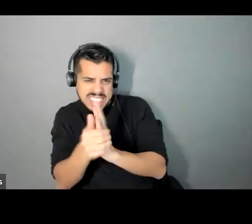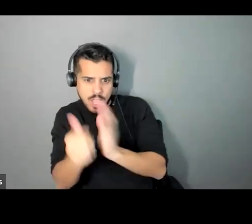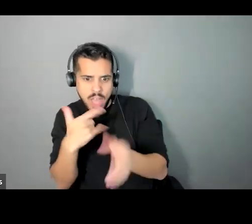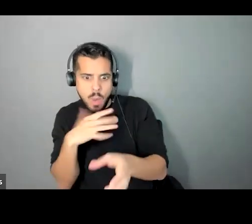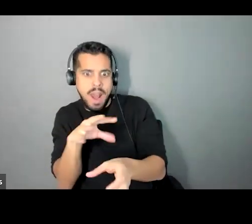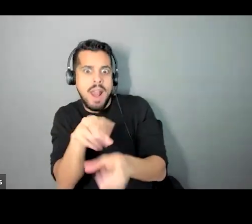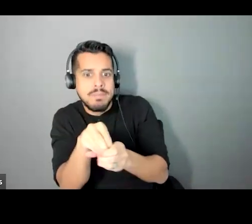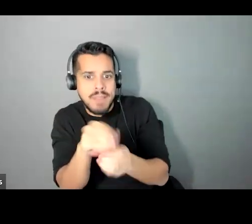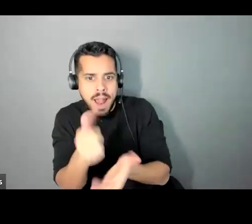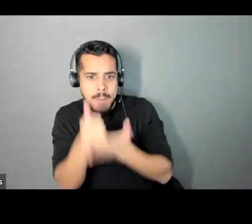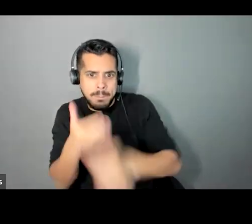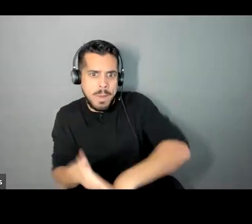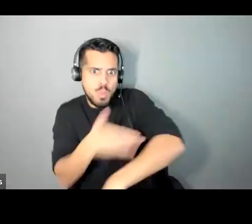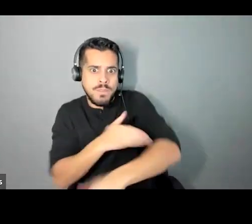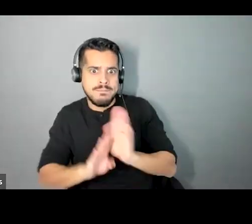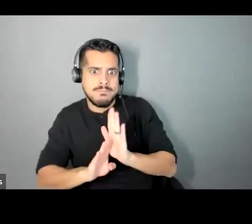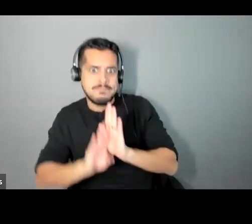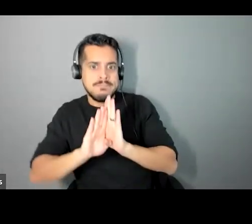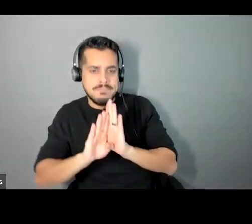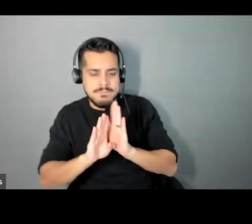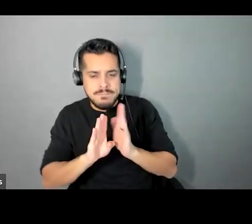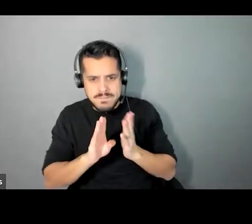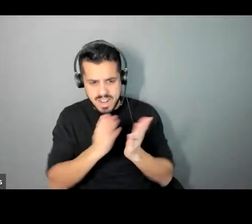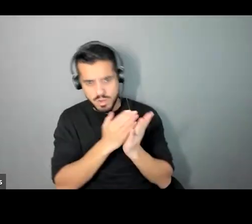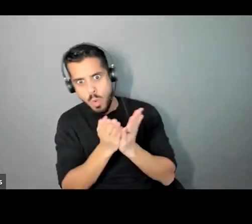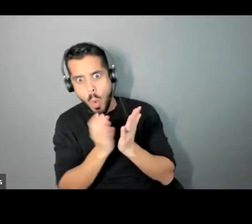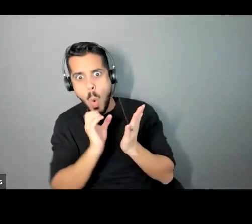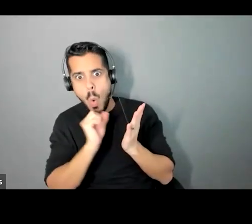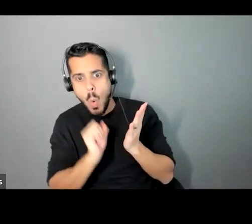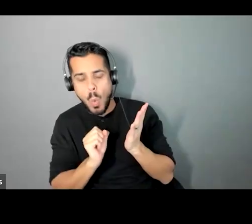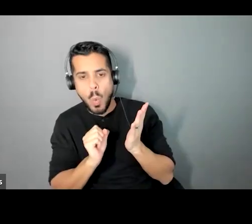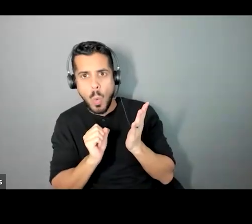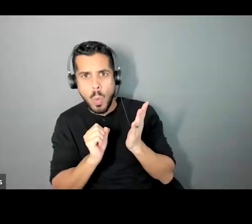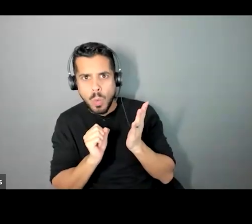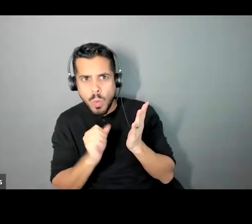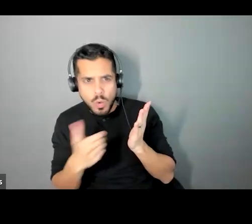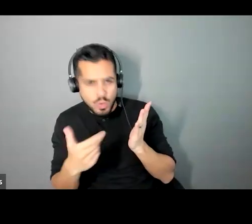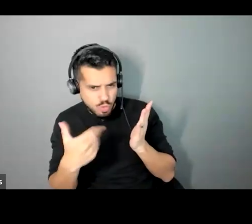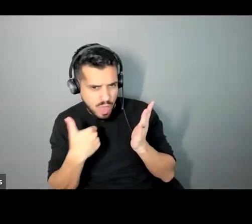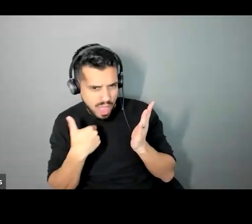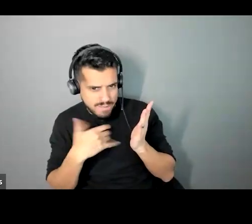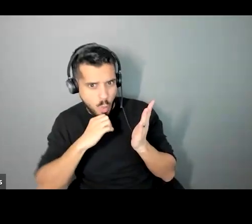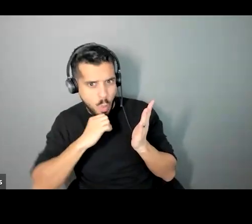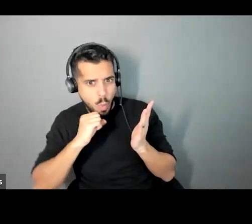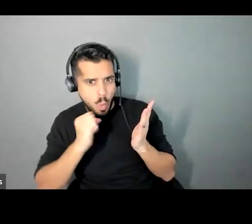So on that other end of the spectrum, you know, do you have older folks that-- that contact you